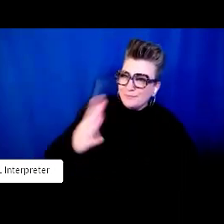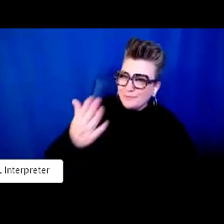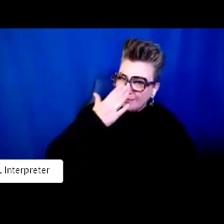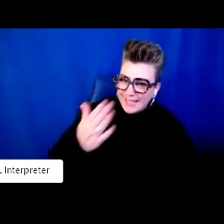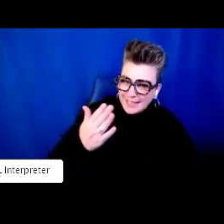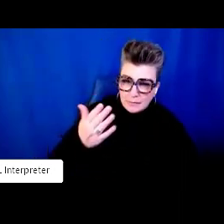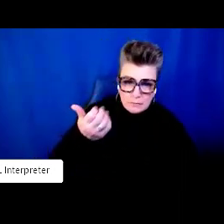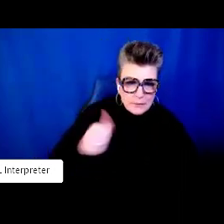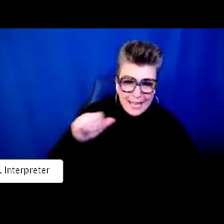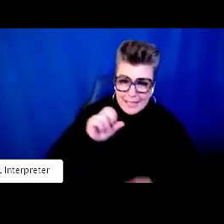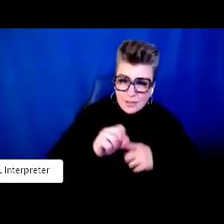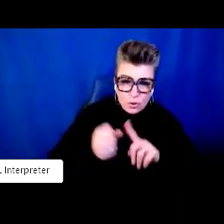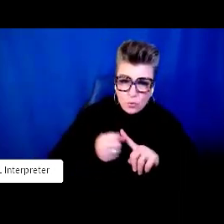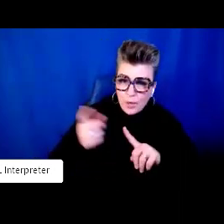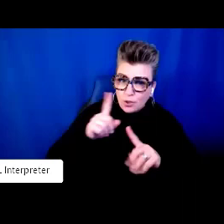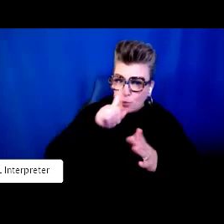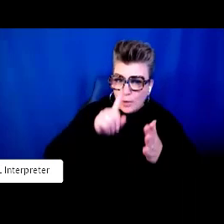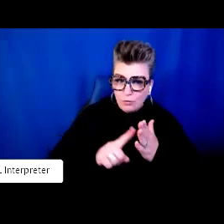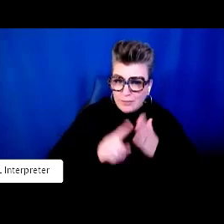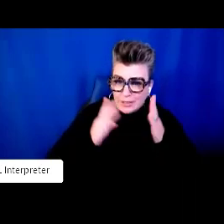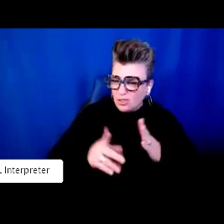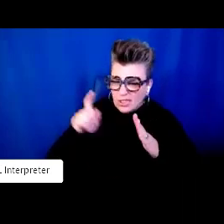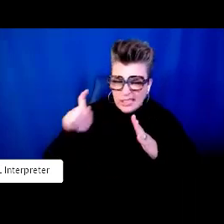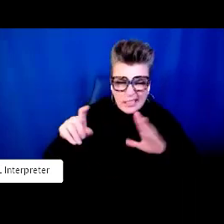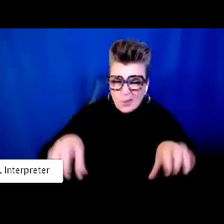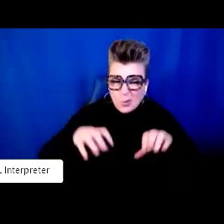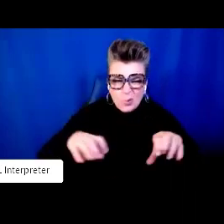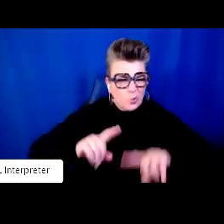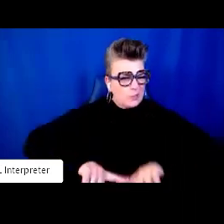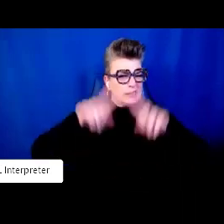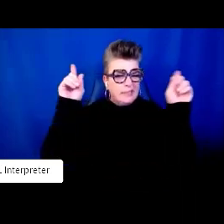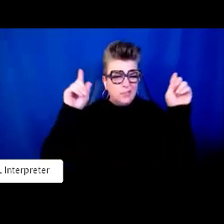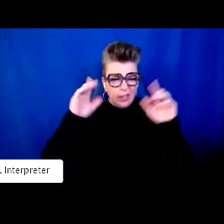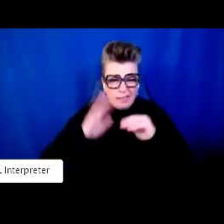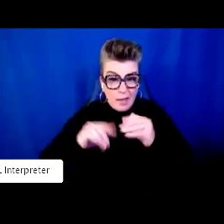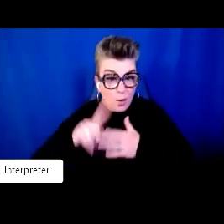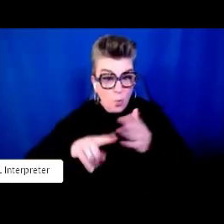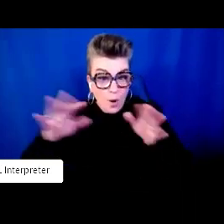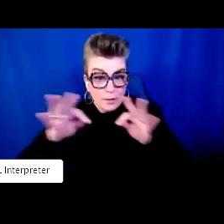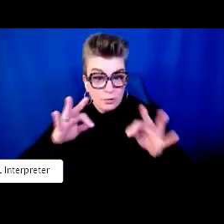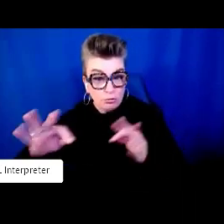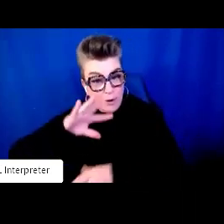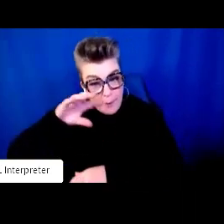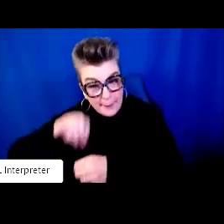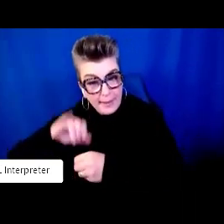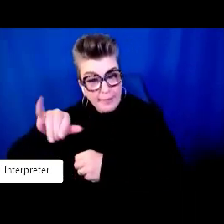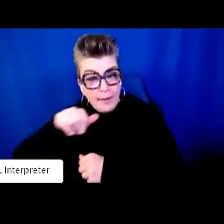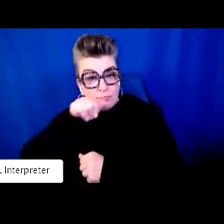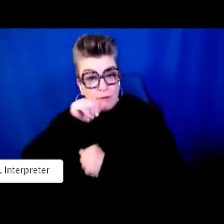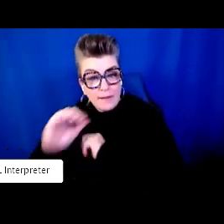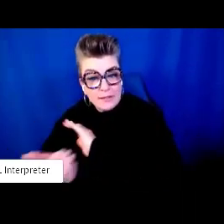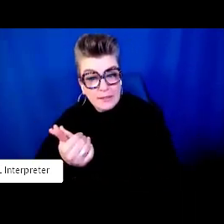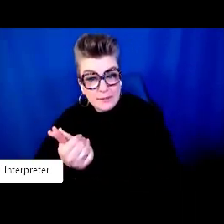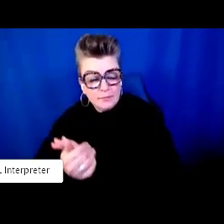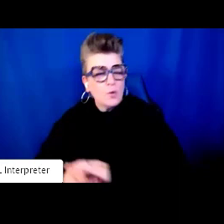from what's described in the privacy supplement? Taunton Paine: Yes, definitely. We've acknowledged that the best practices